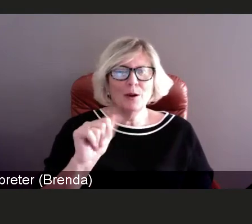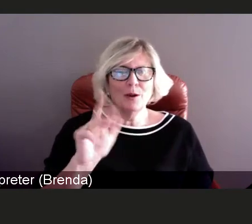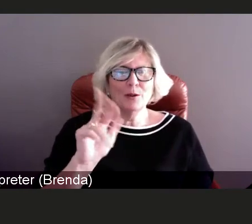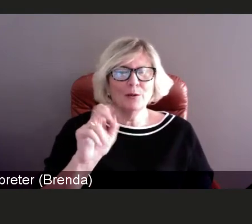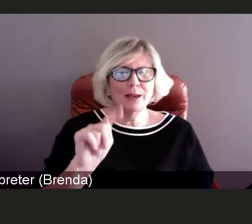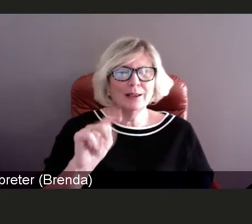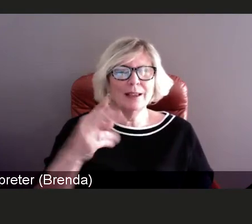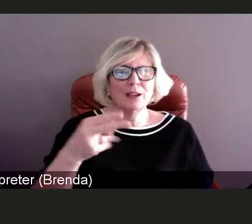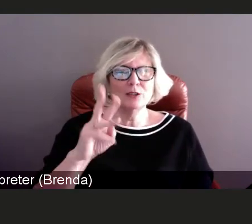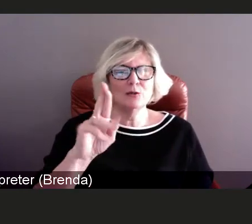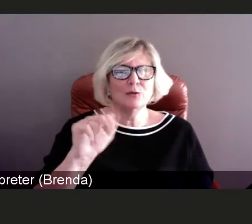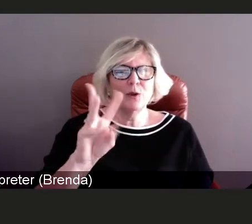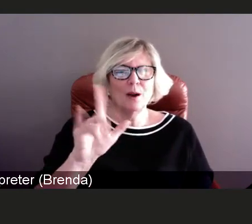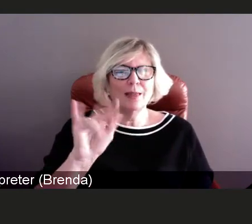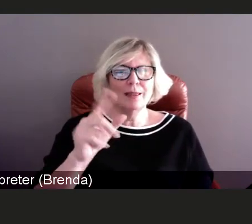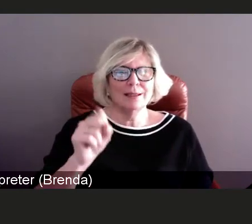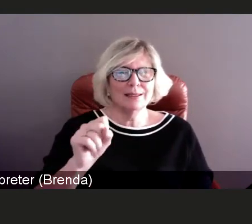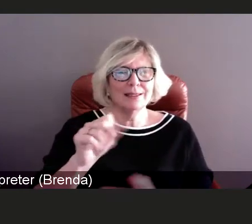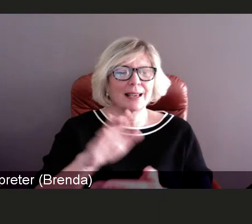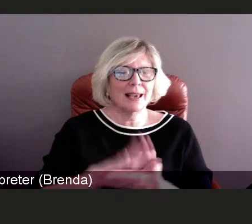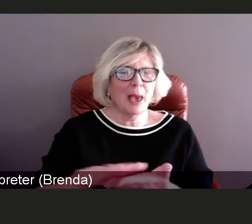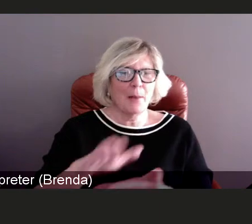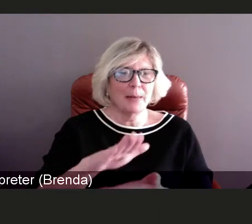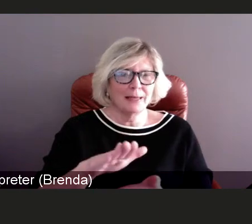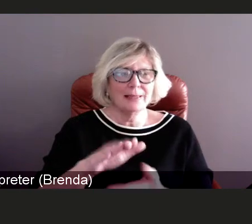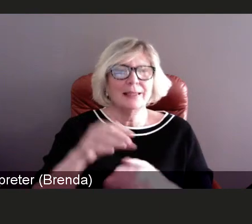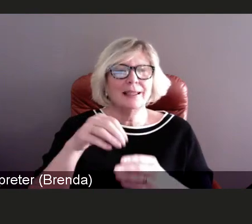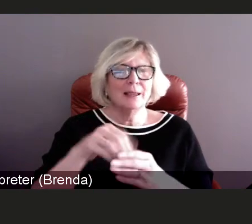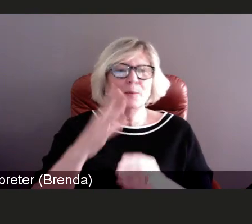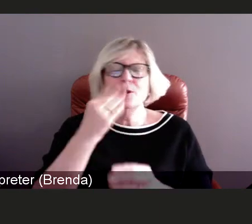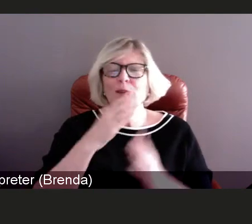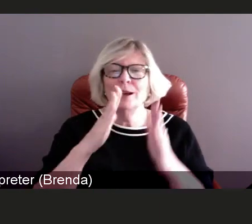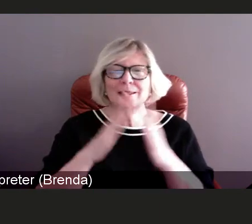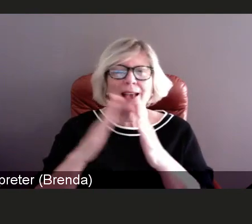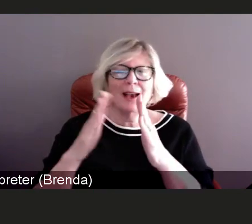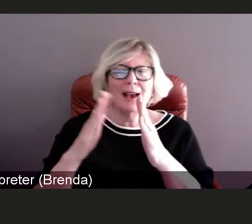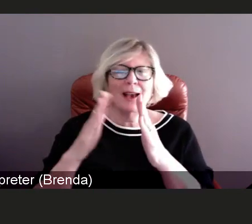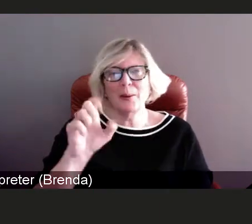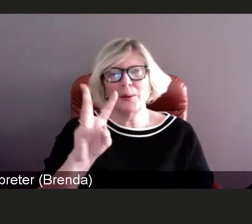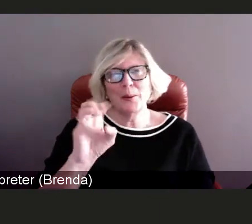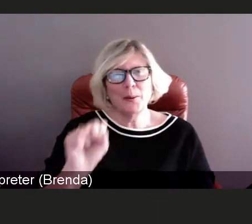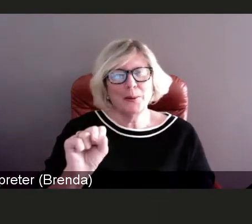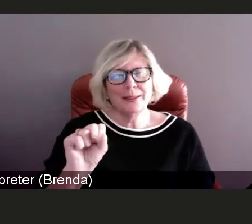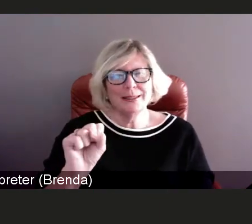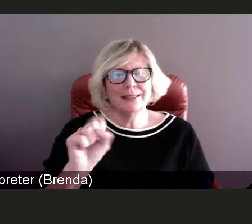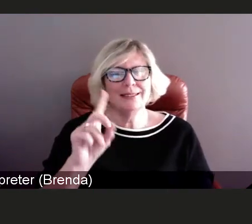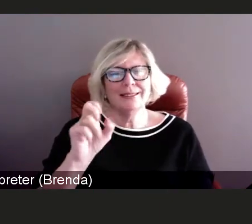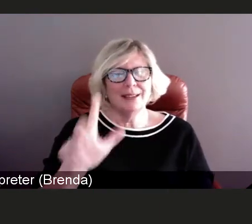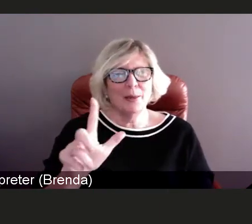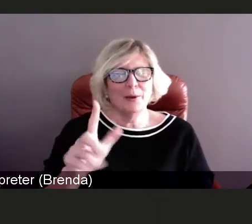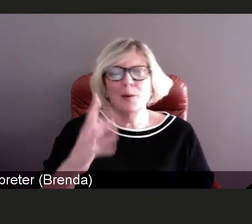in beautiful, downtown Lewes on a beautiful sunny day here in Delaware.